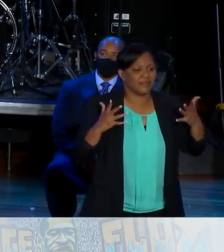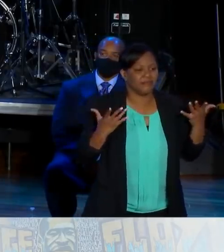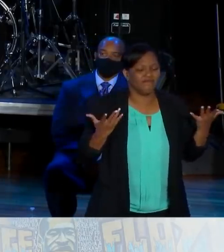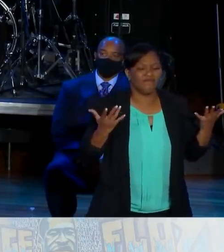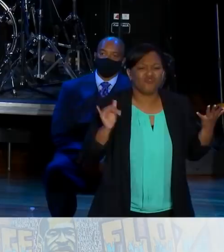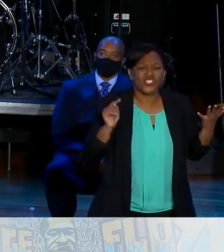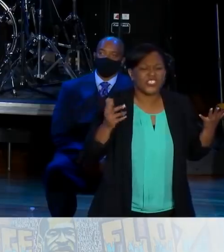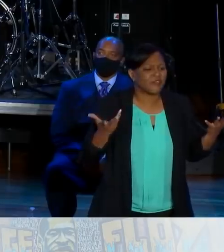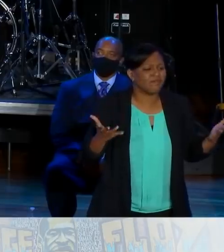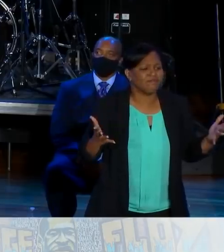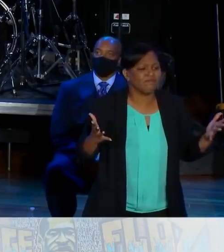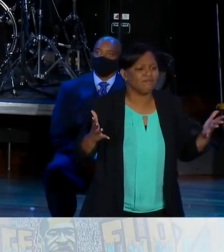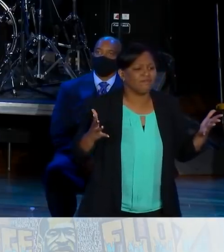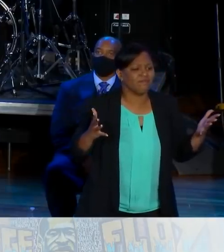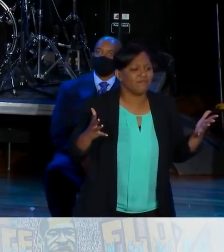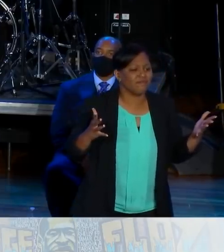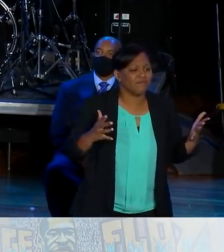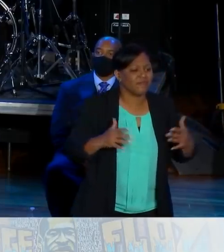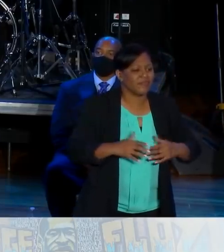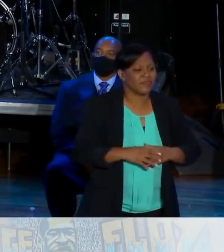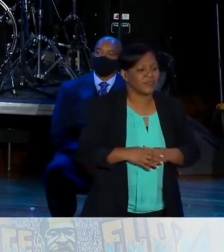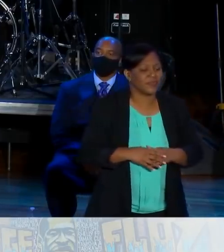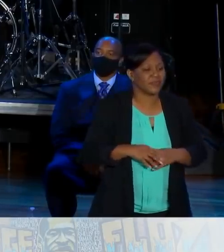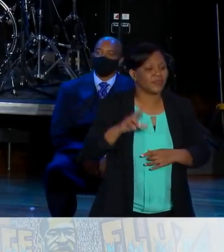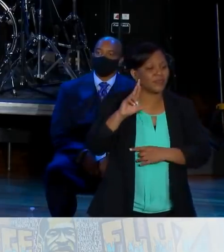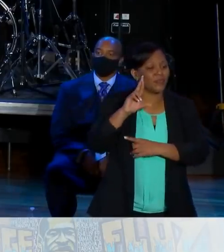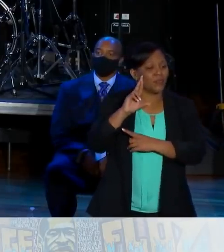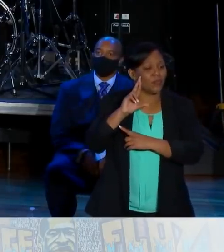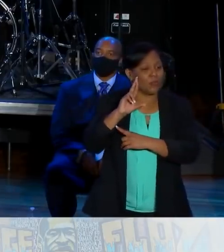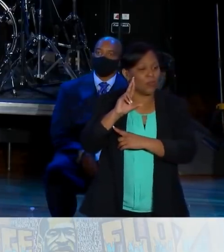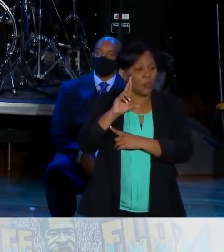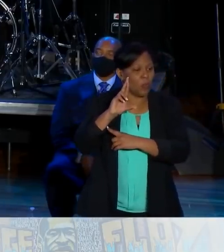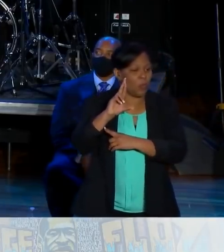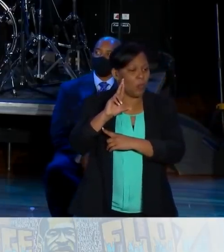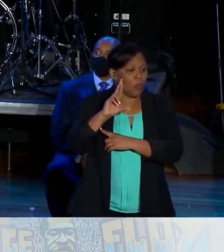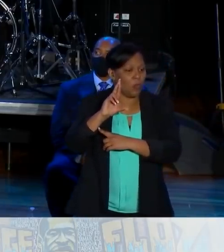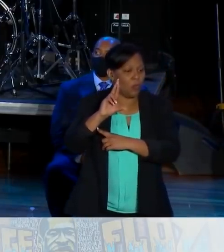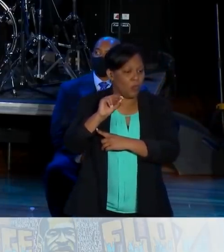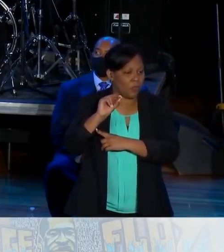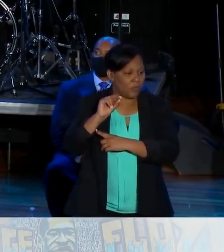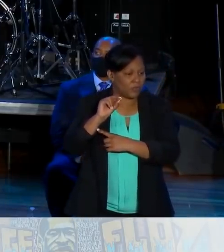WHAT GEORGE WANTED FROM LIFE IS WHAT ANY OF US WANT.